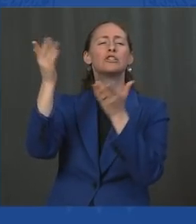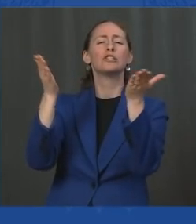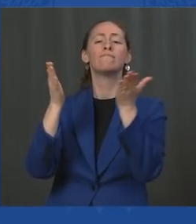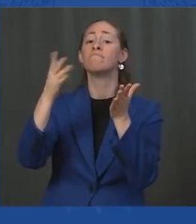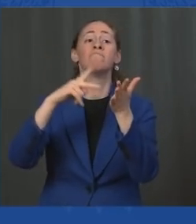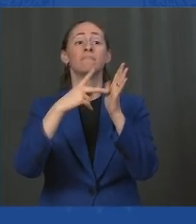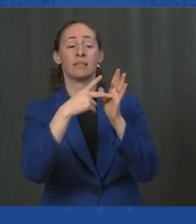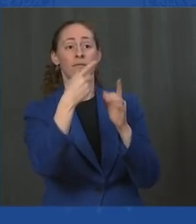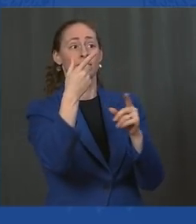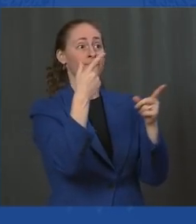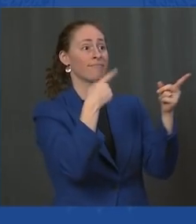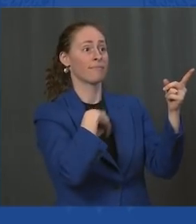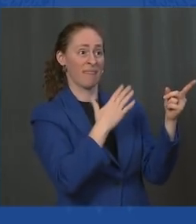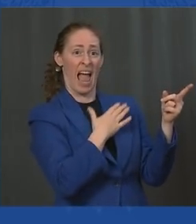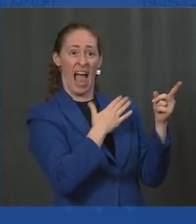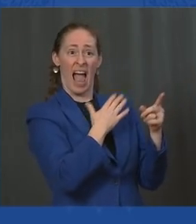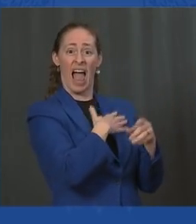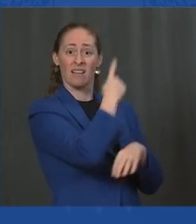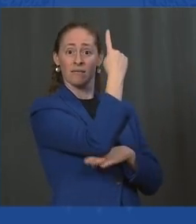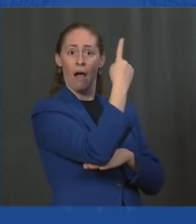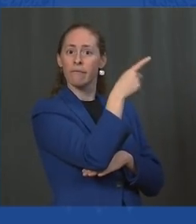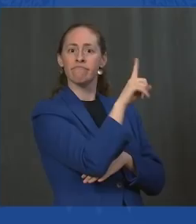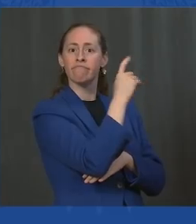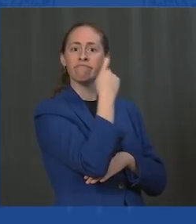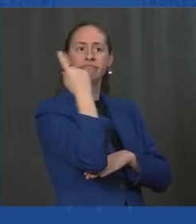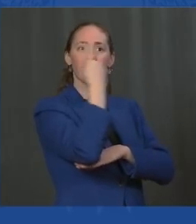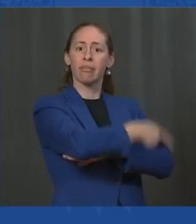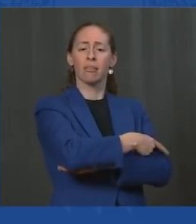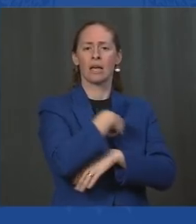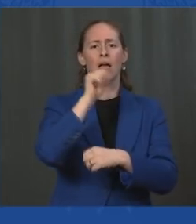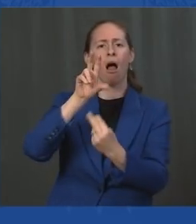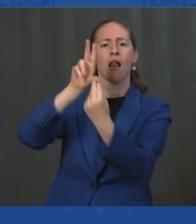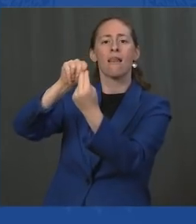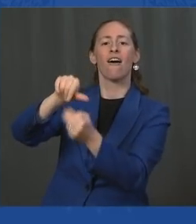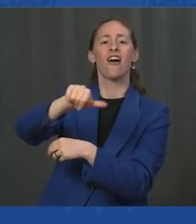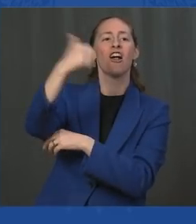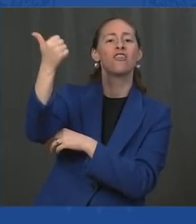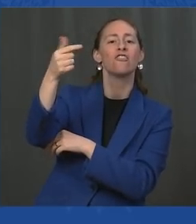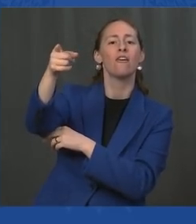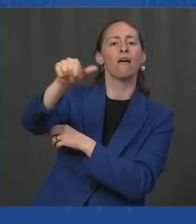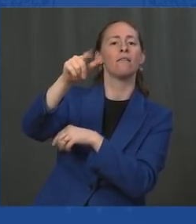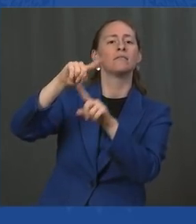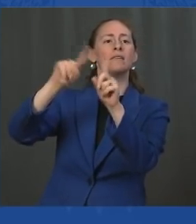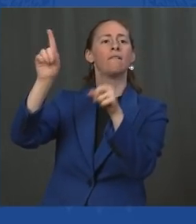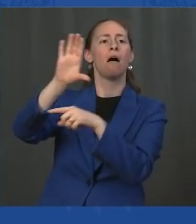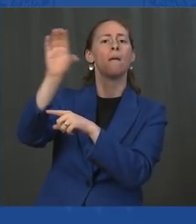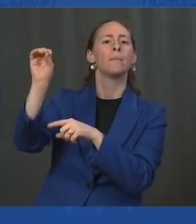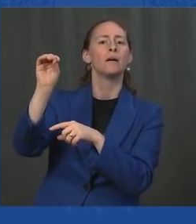If their one carrier is down, they can roam and use another carrier they're not part of -- they're not signed up with.